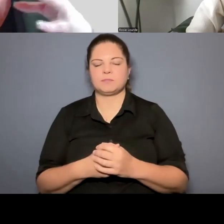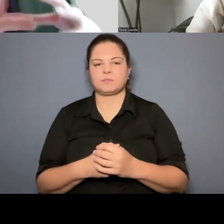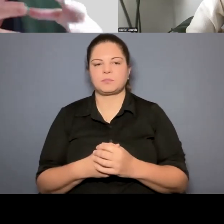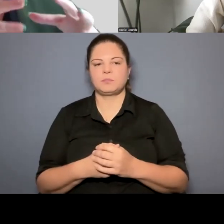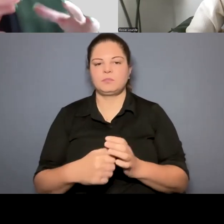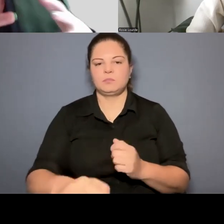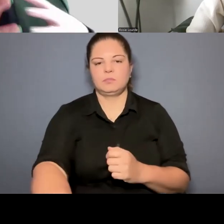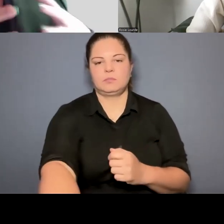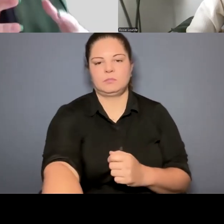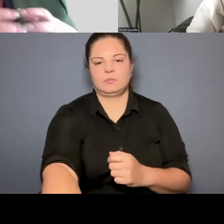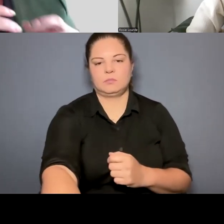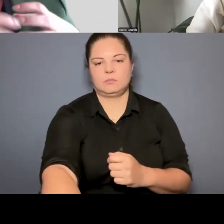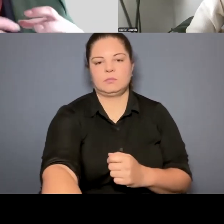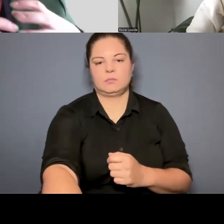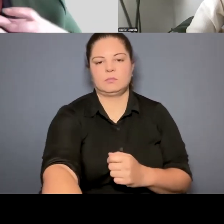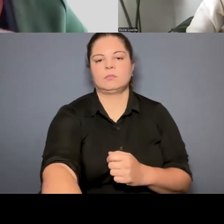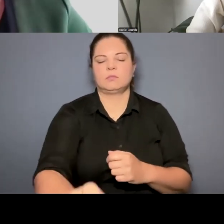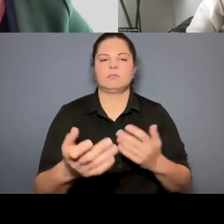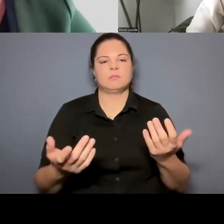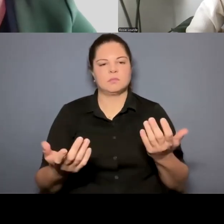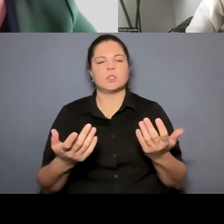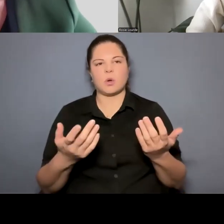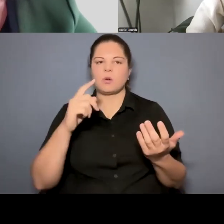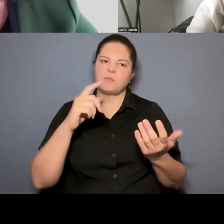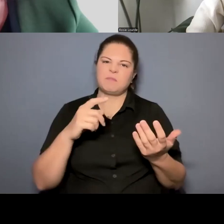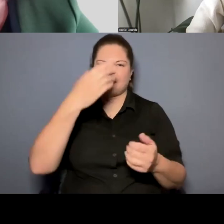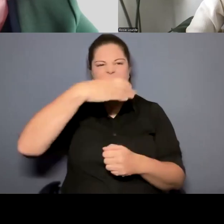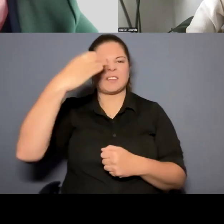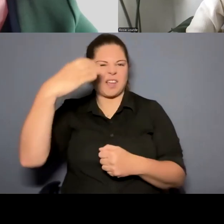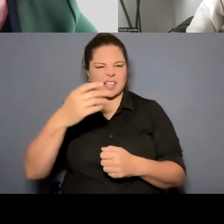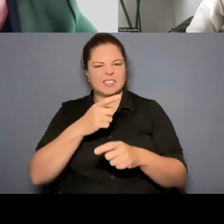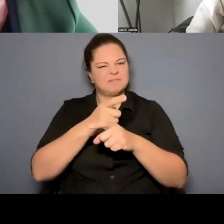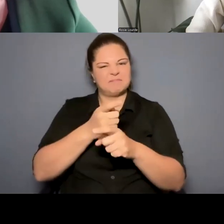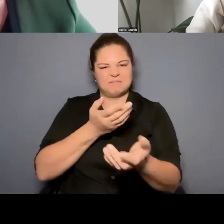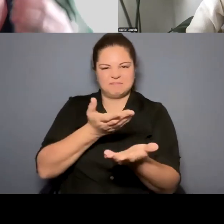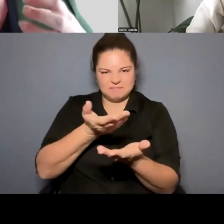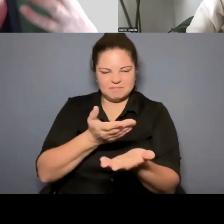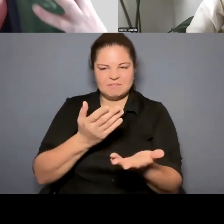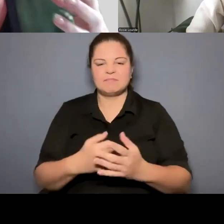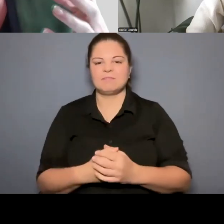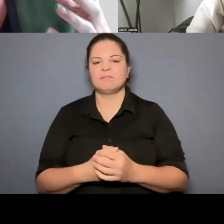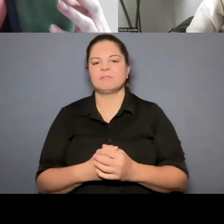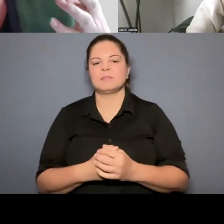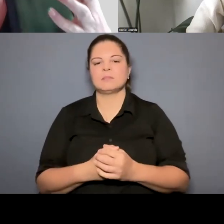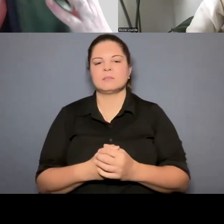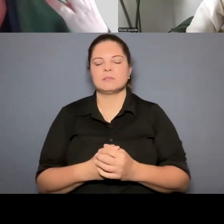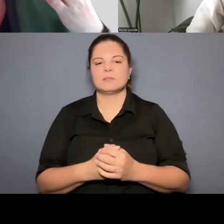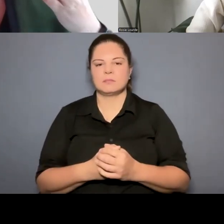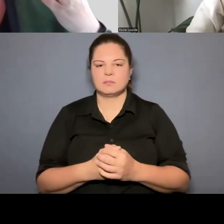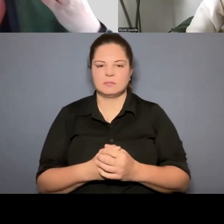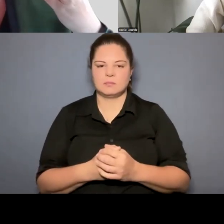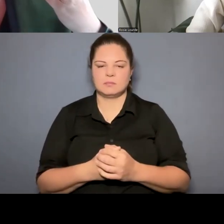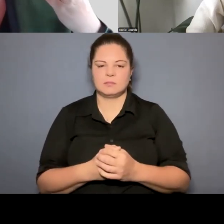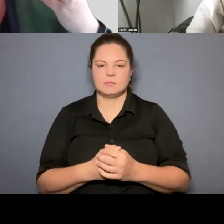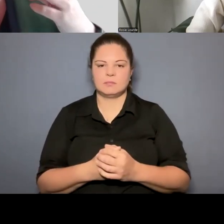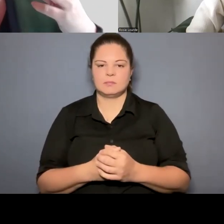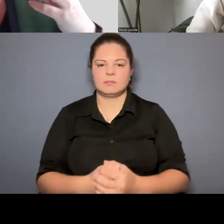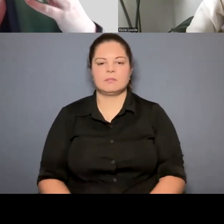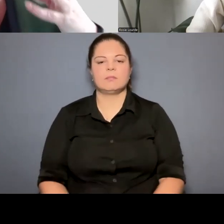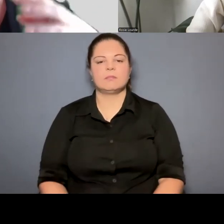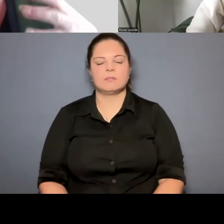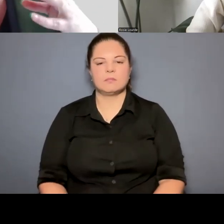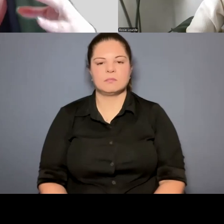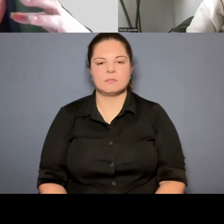but that is sort of what we are talking about in a face-to-face way. And I would say, it's not, one